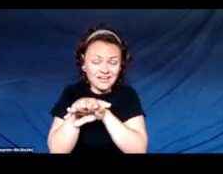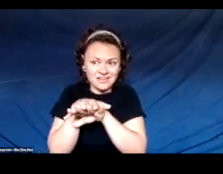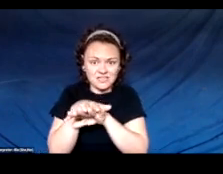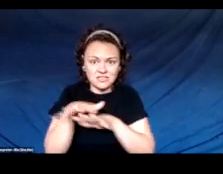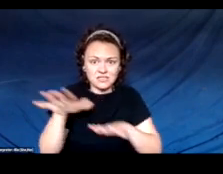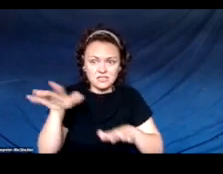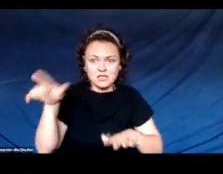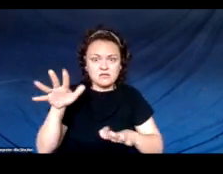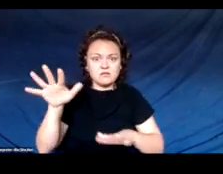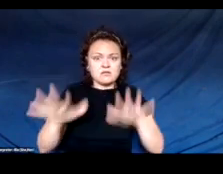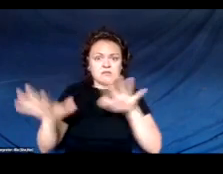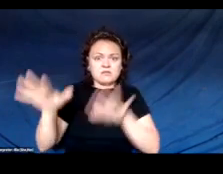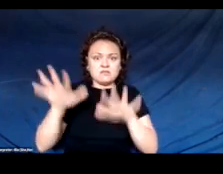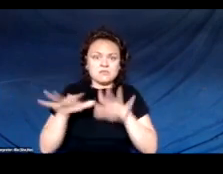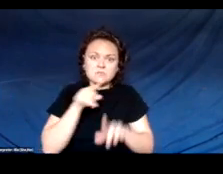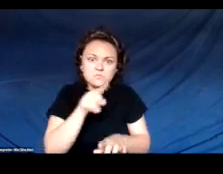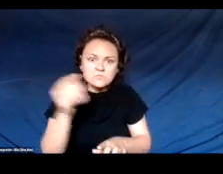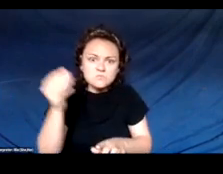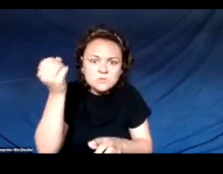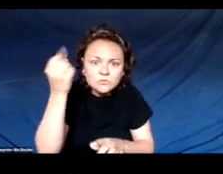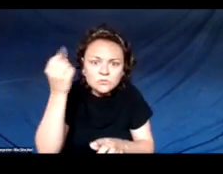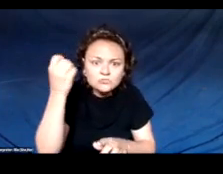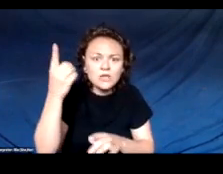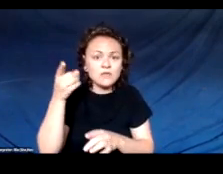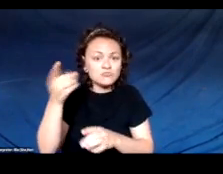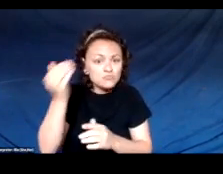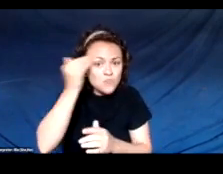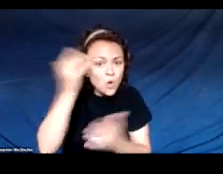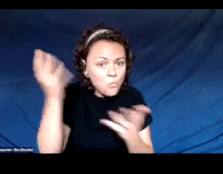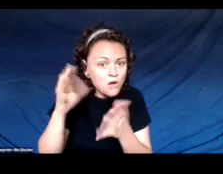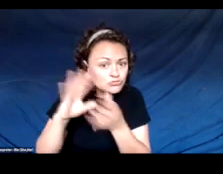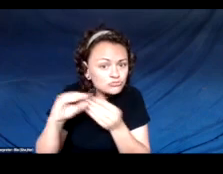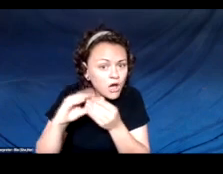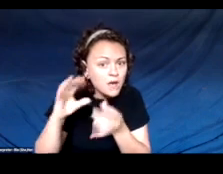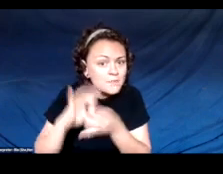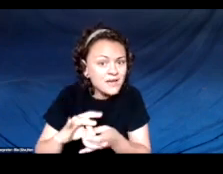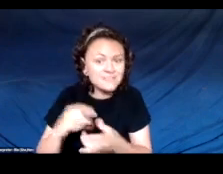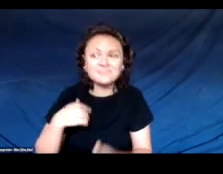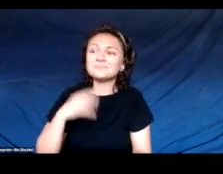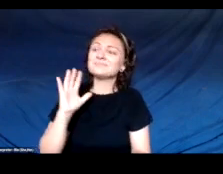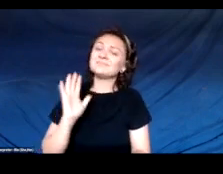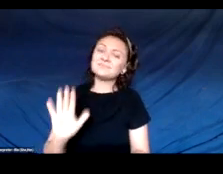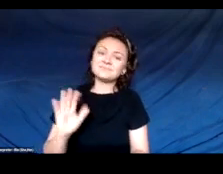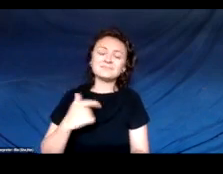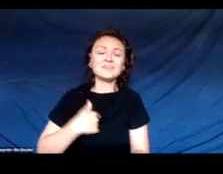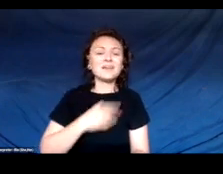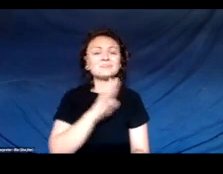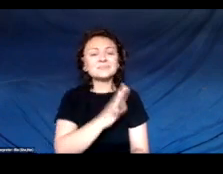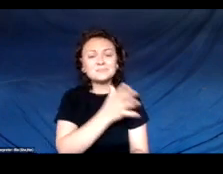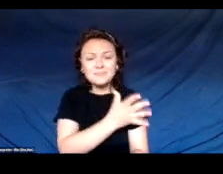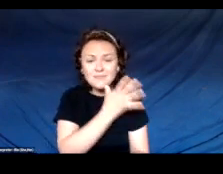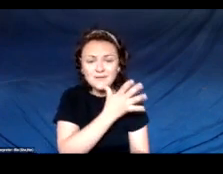really know what she's talking about? Yes, I do. I'm his mother. I'm his mother.